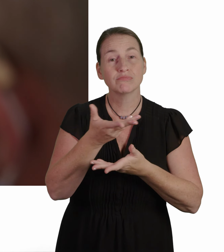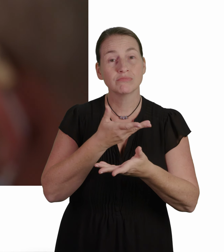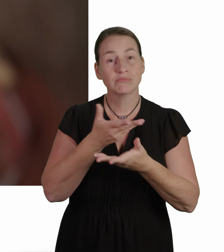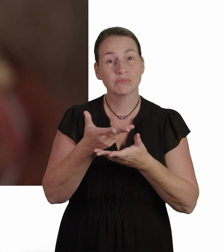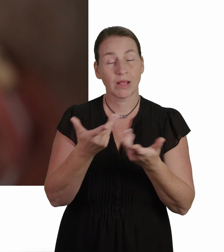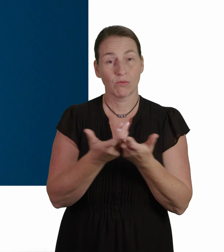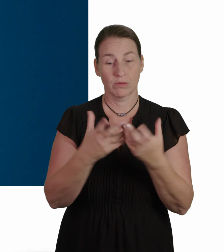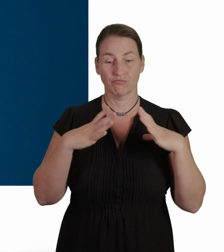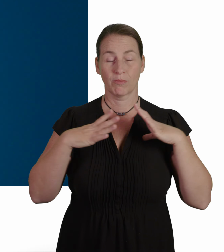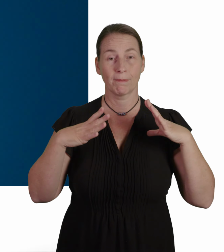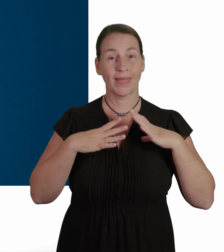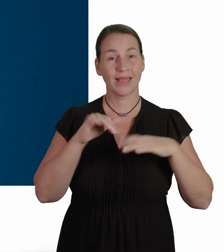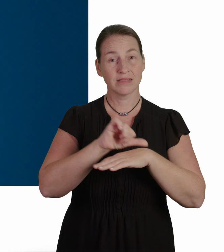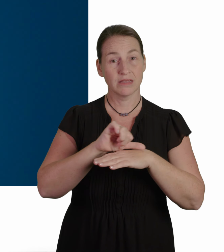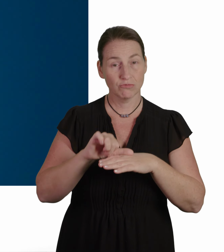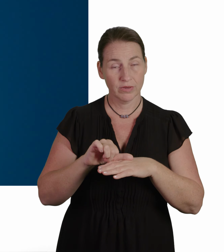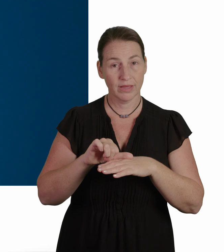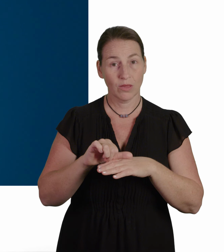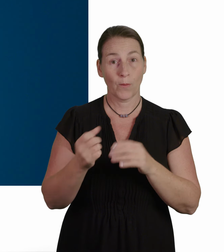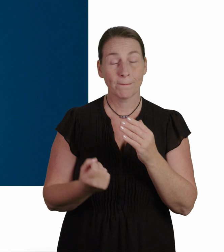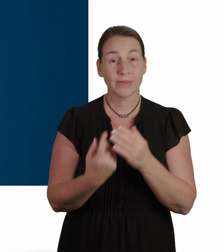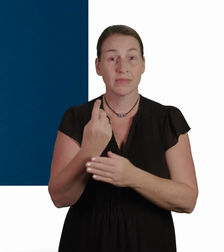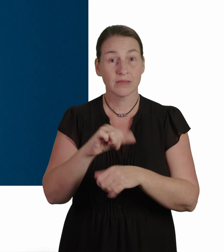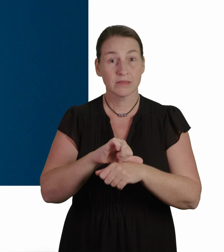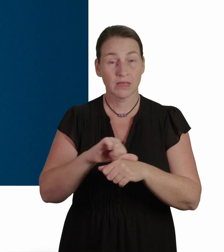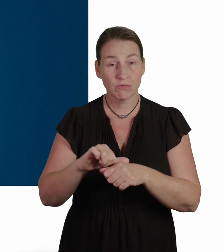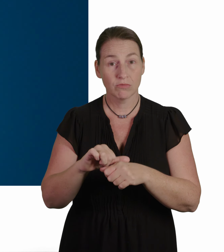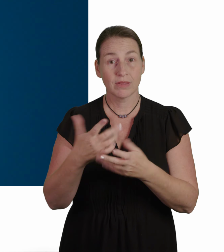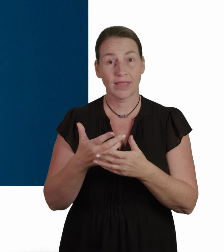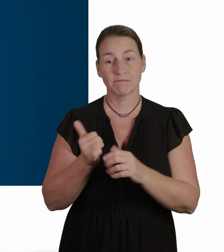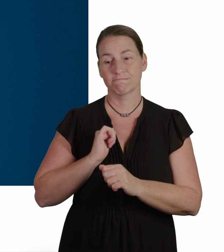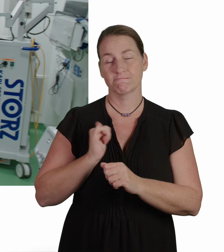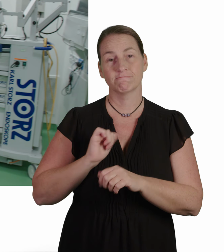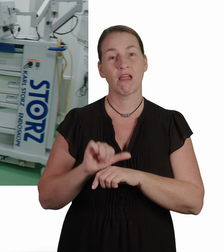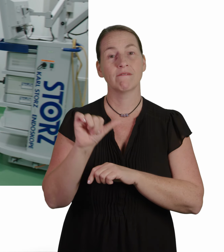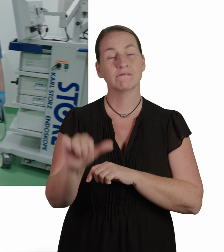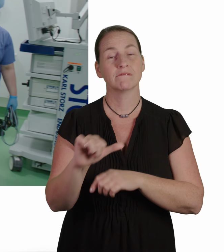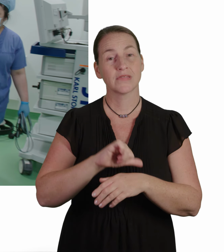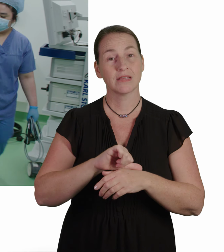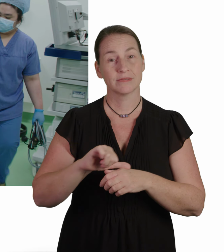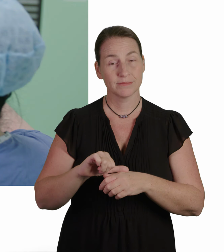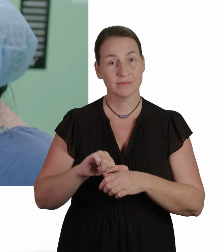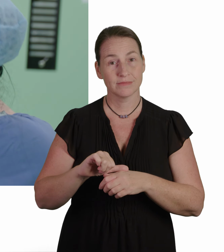for surgery, the surgical procedure, and what to expect following the surgery. Cochlear implant surgery